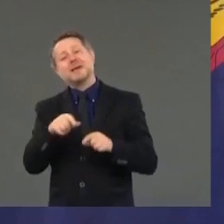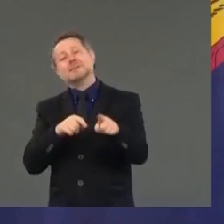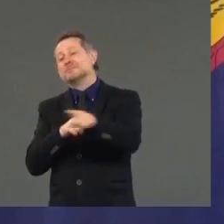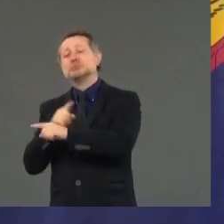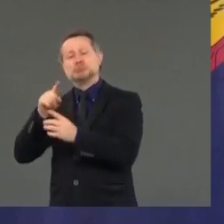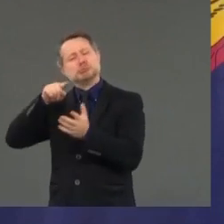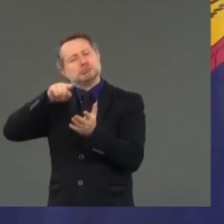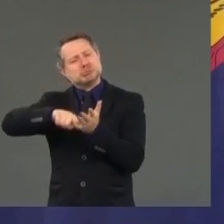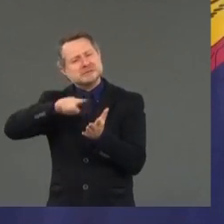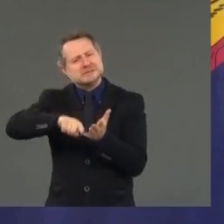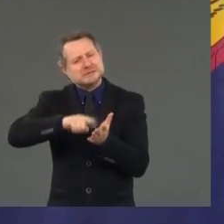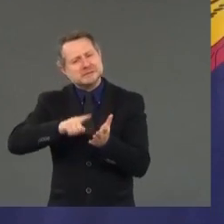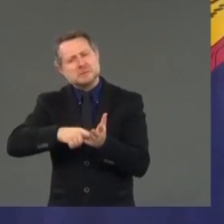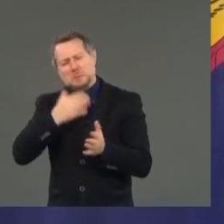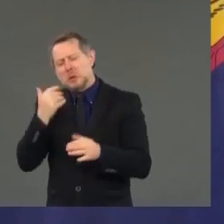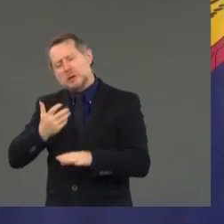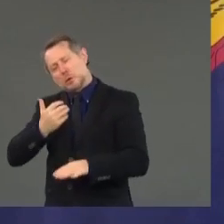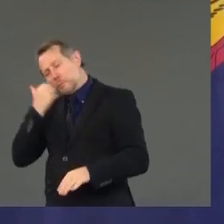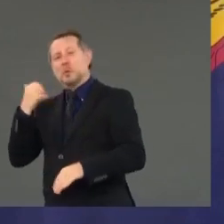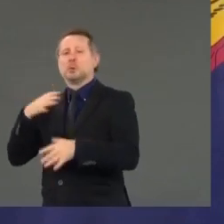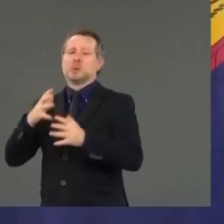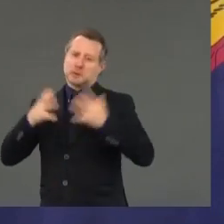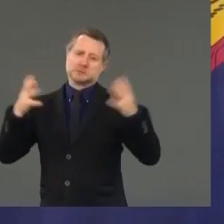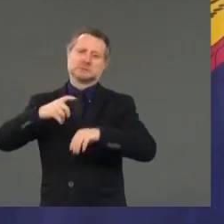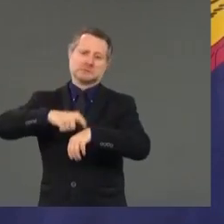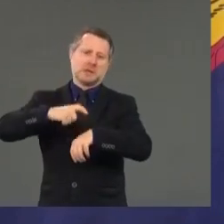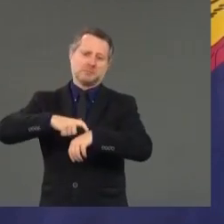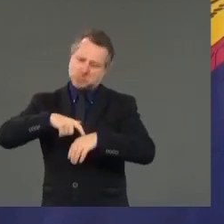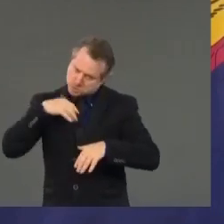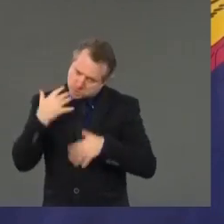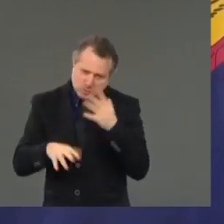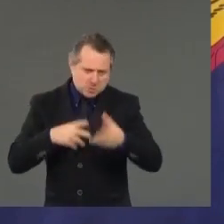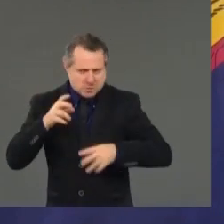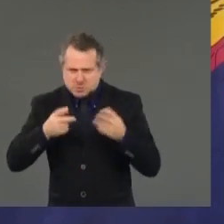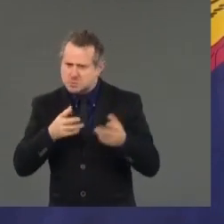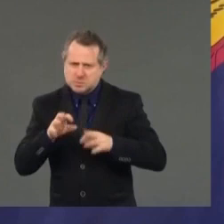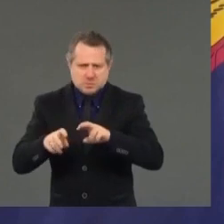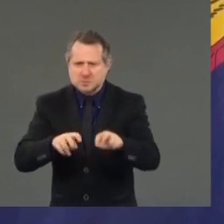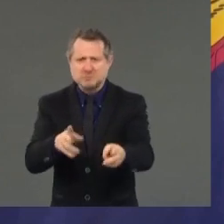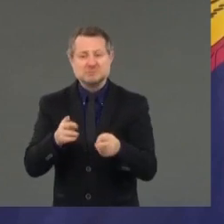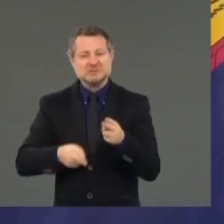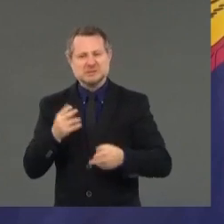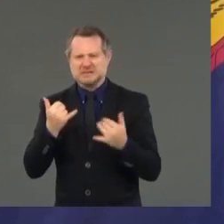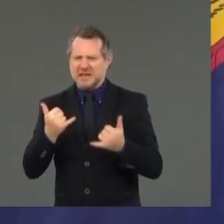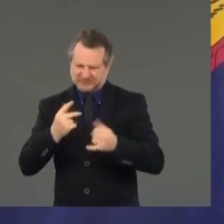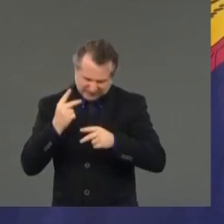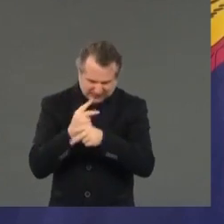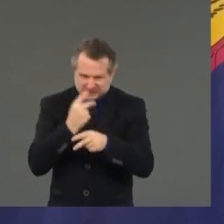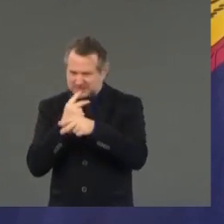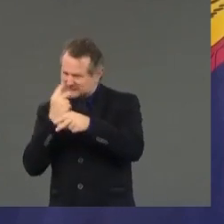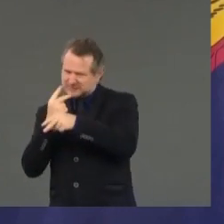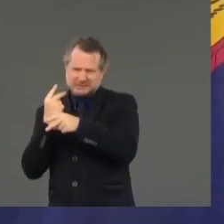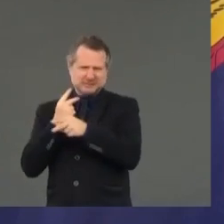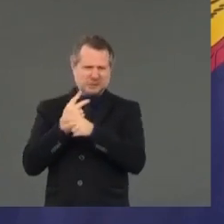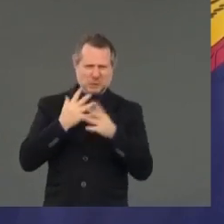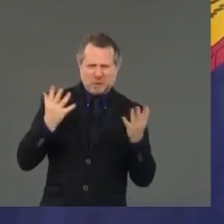THIS KIND OF RESEARCH TENDS TO BE TIME INTENSIVE, BUT THEY'RE